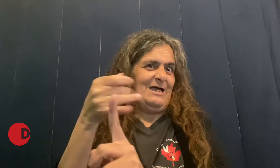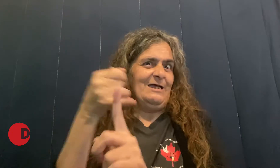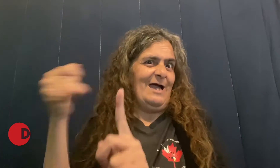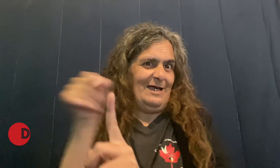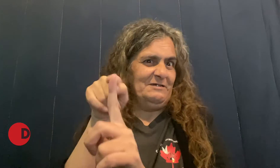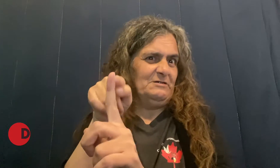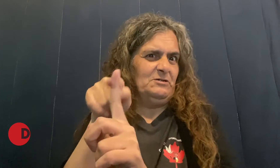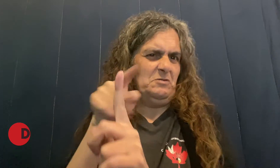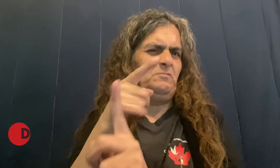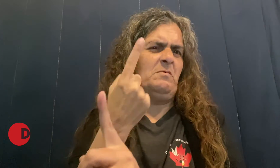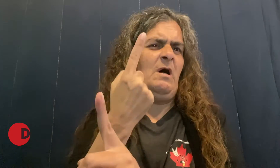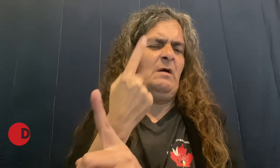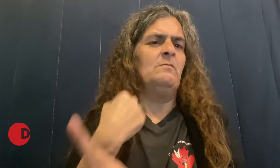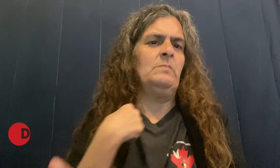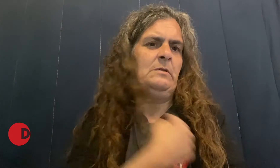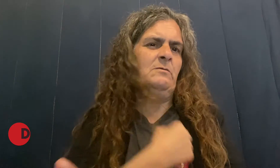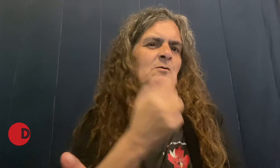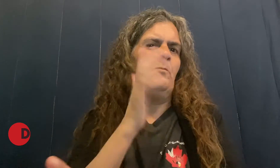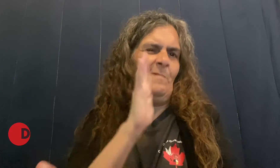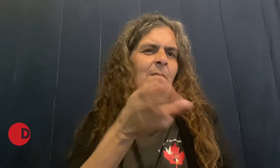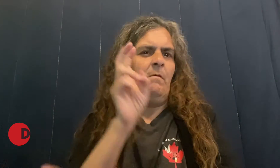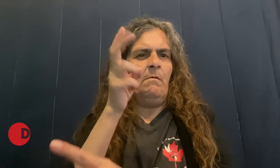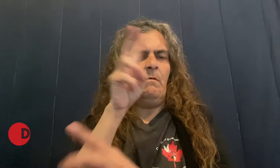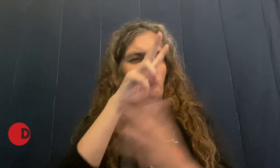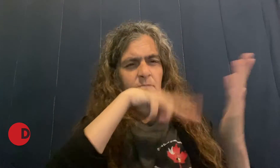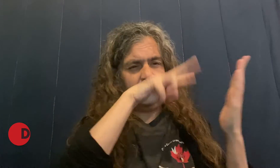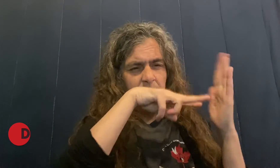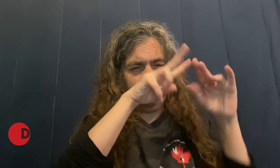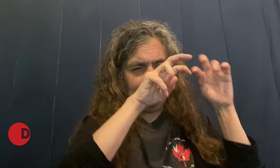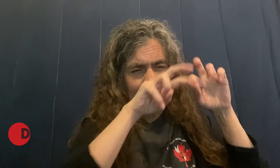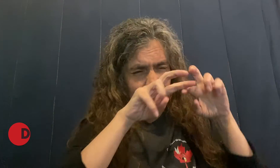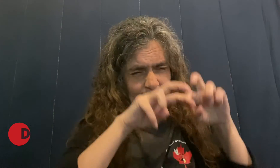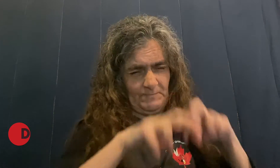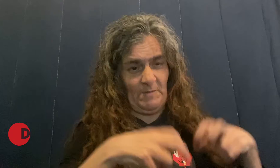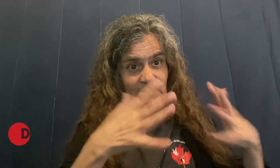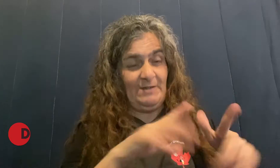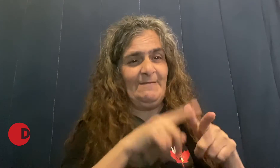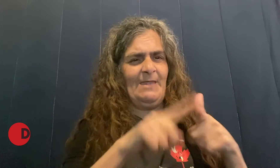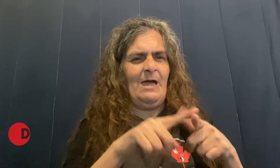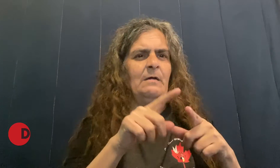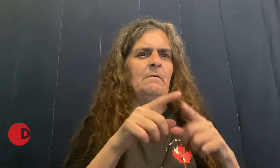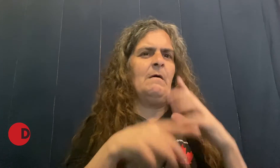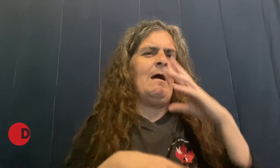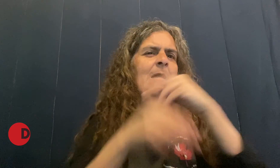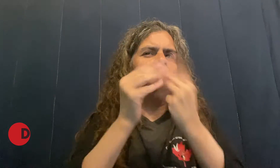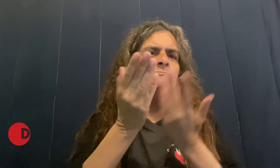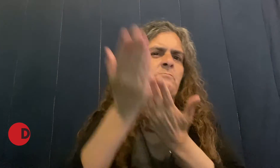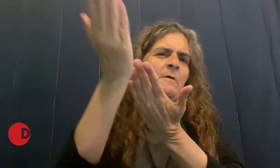With the new deadline, we will review, analyze further and